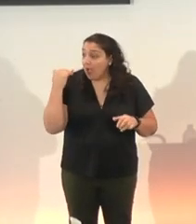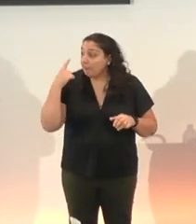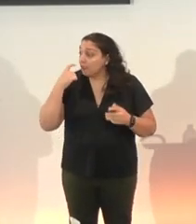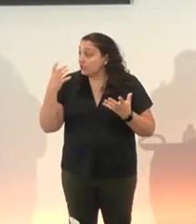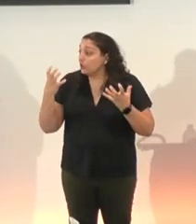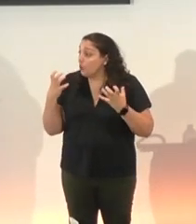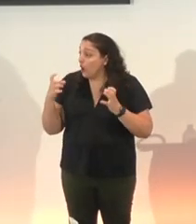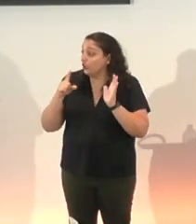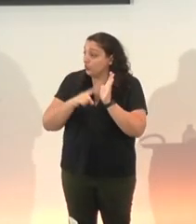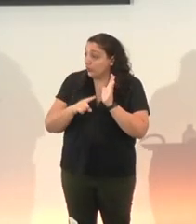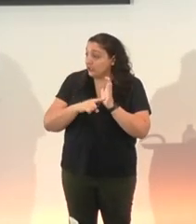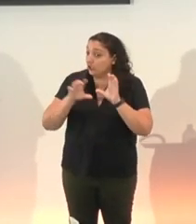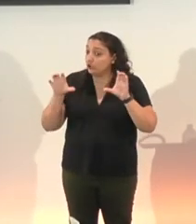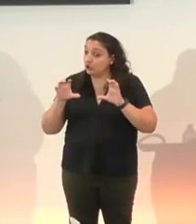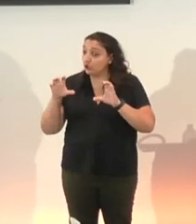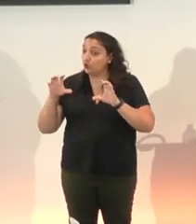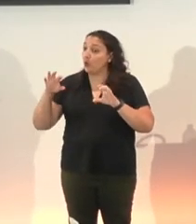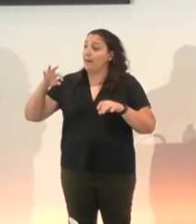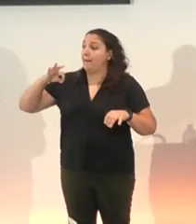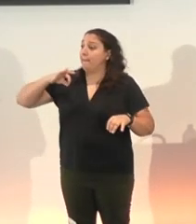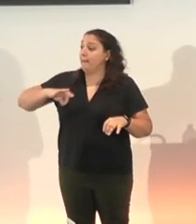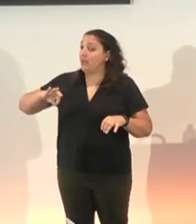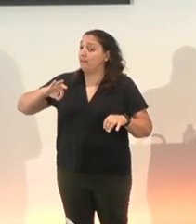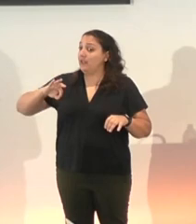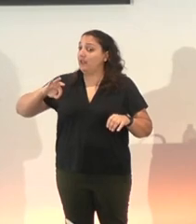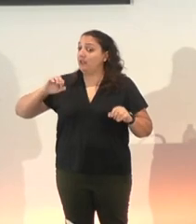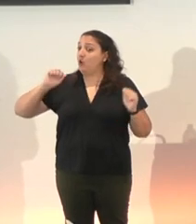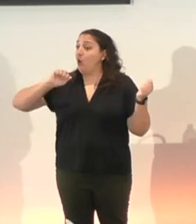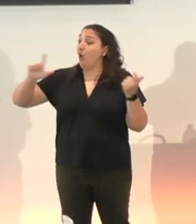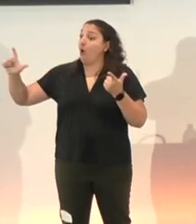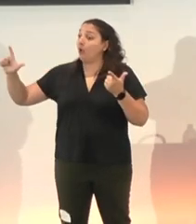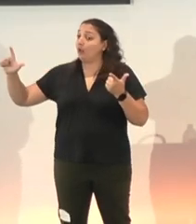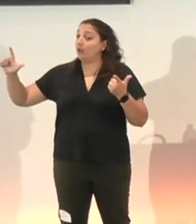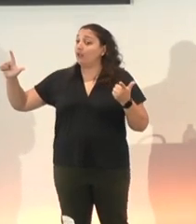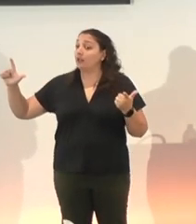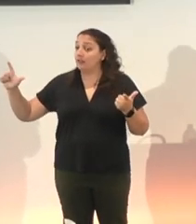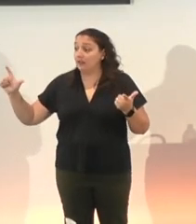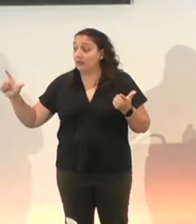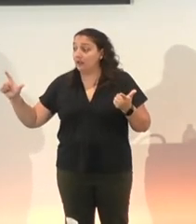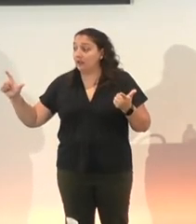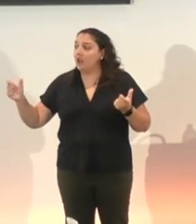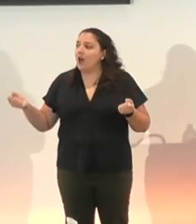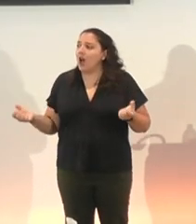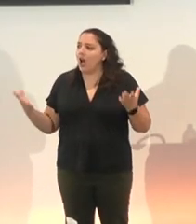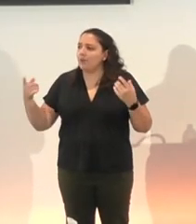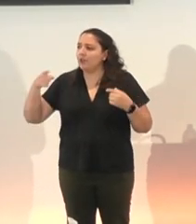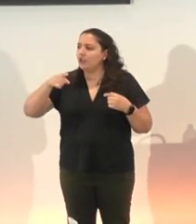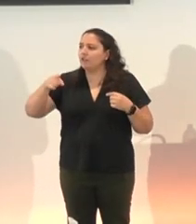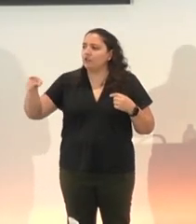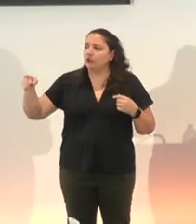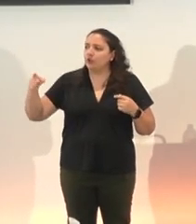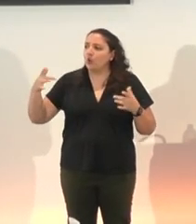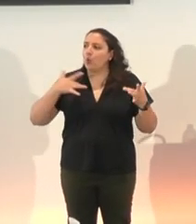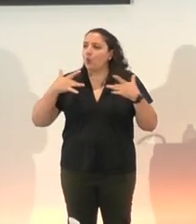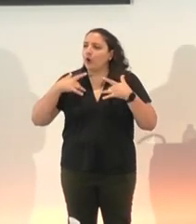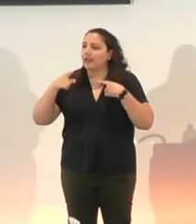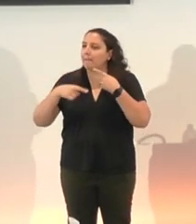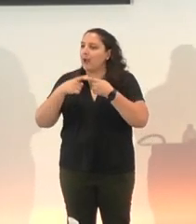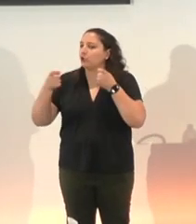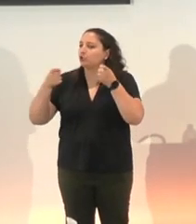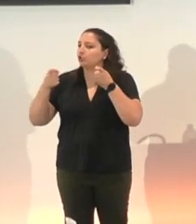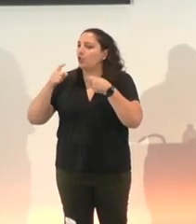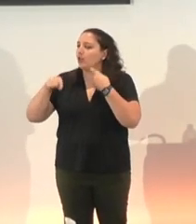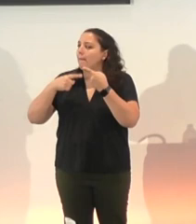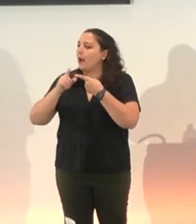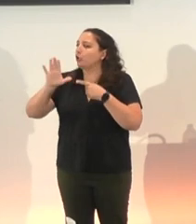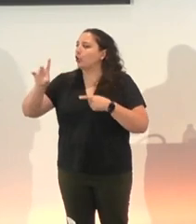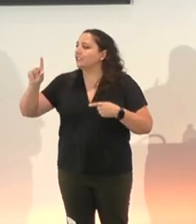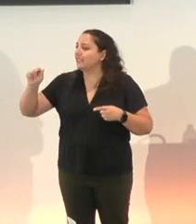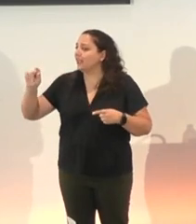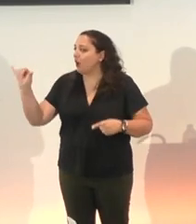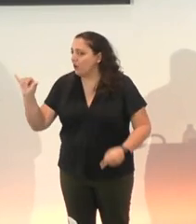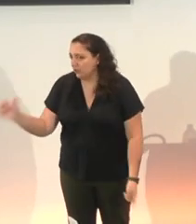to do greater good? Come any people are worried about control over their data also? ? Great. So